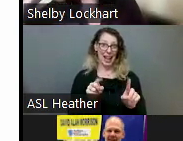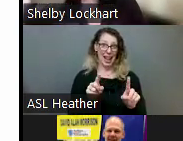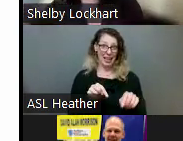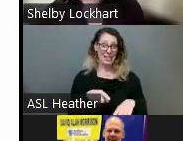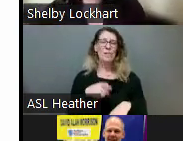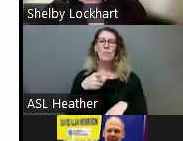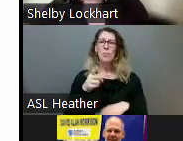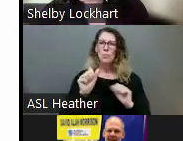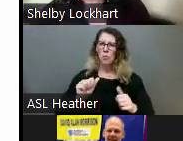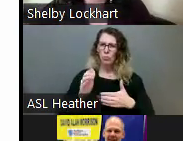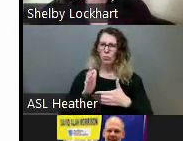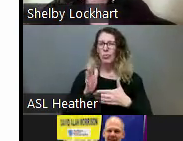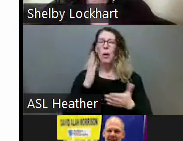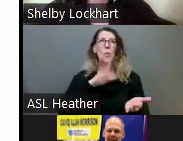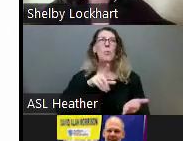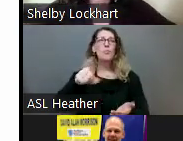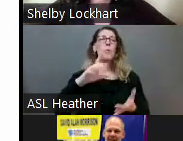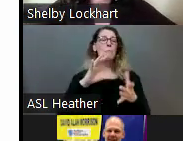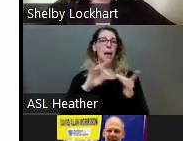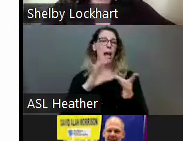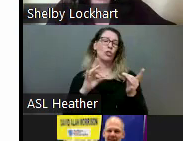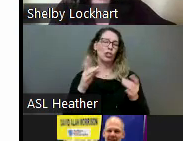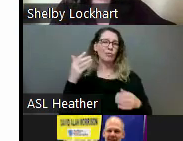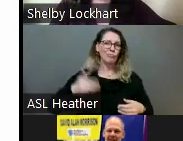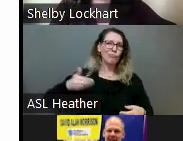share and I know that you mentioned them throughout the talk a little bit more